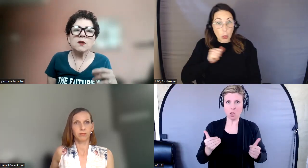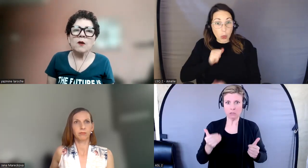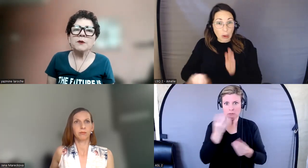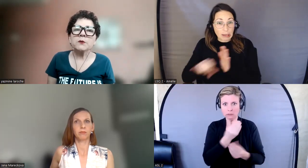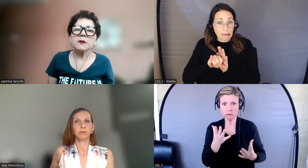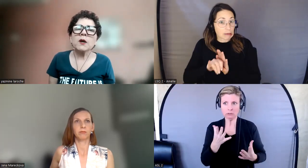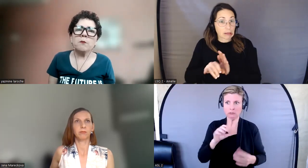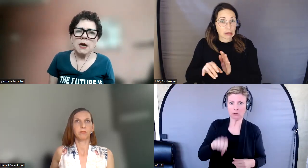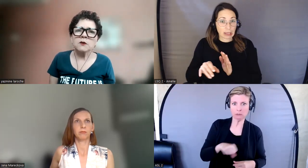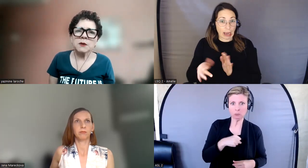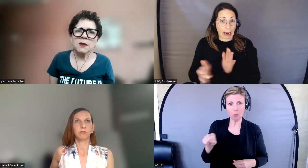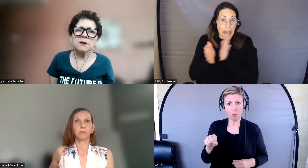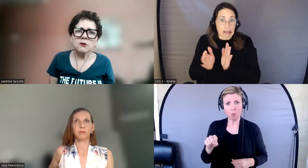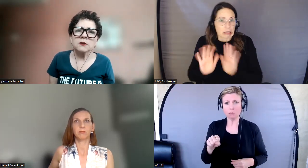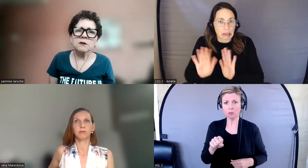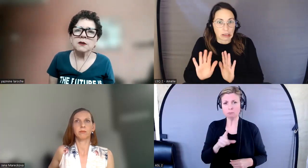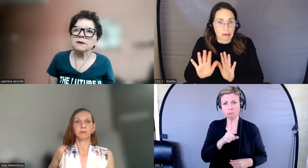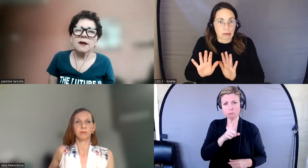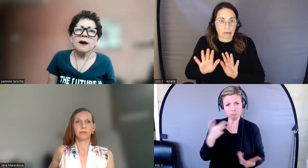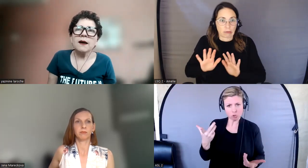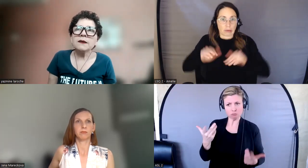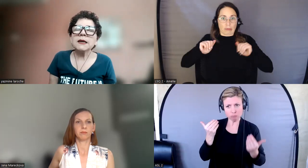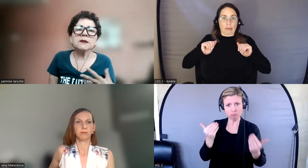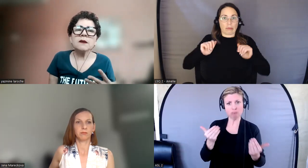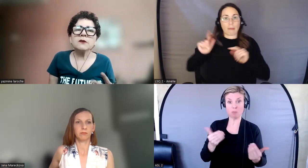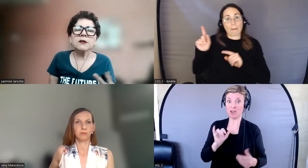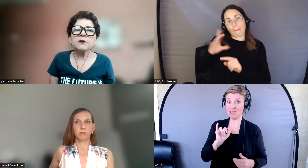there's always a risk when management says you should do this I that's not a good enough